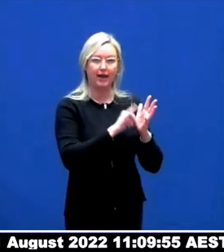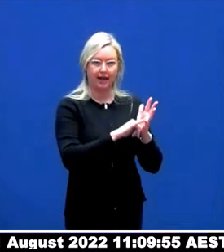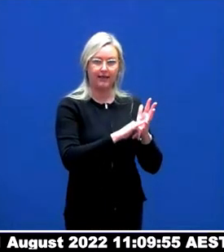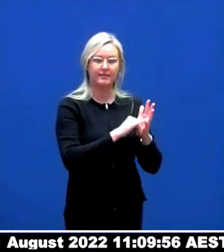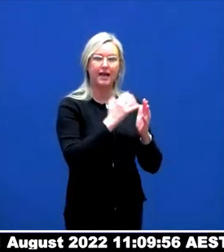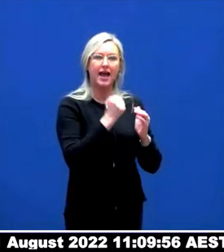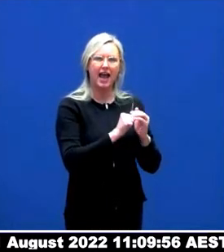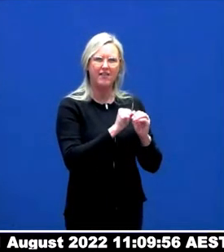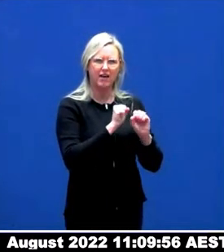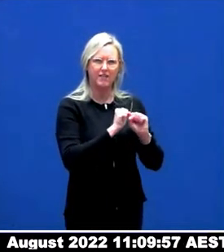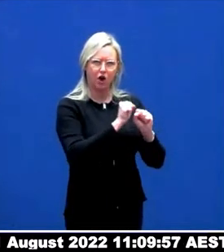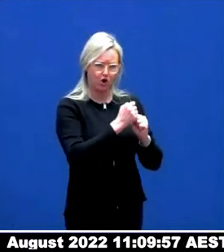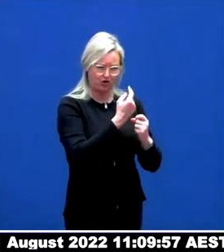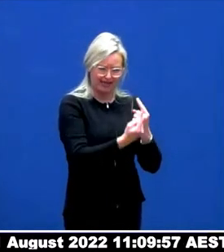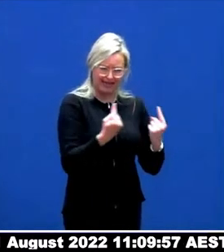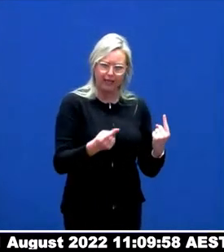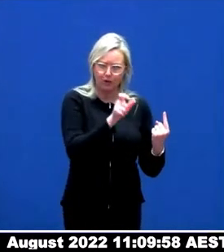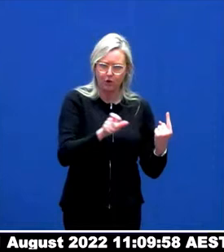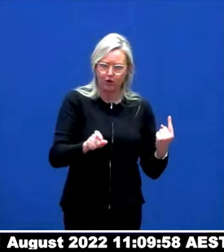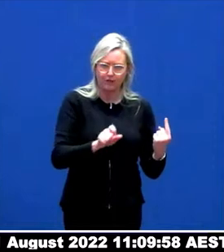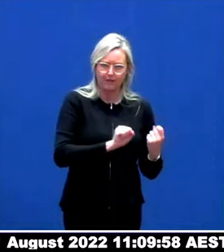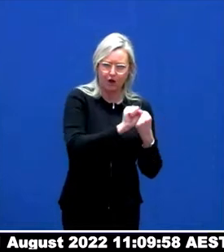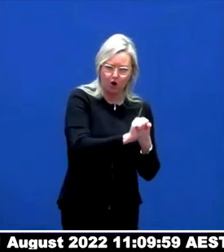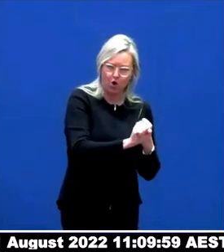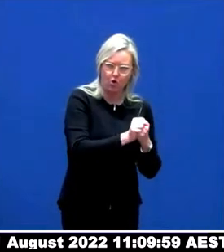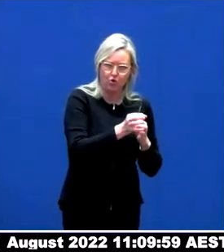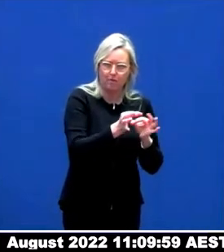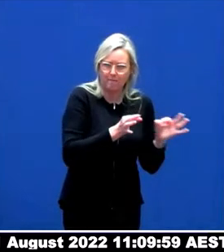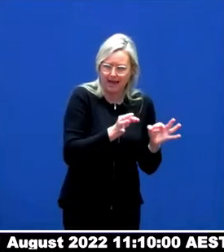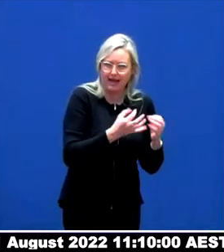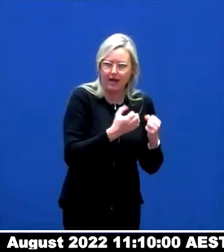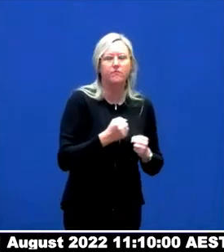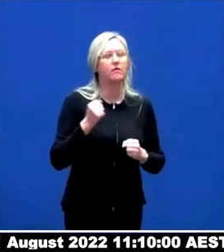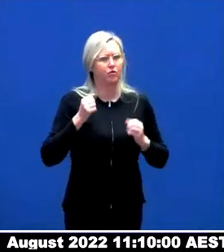all of those people. So - CHAIR: I understand how it works. My question is what can we do about it?